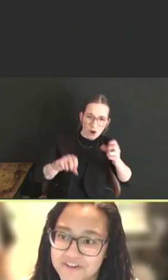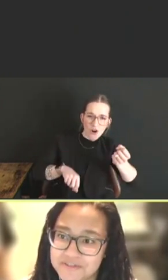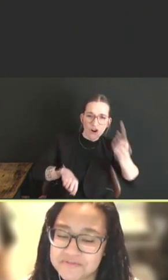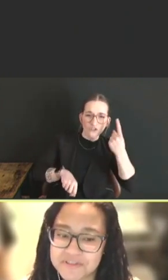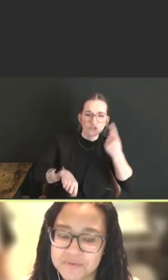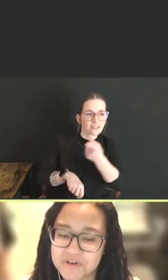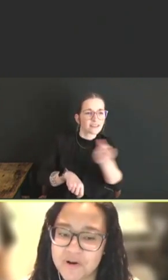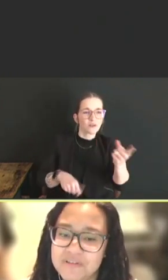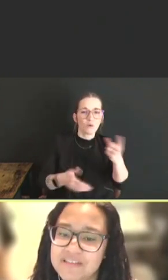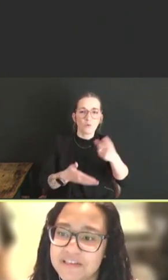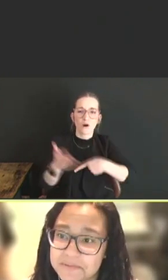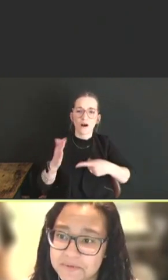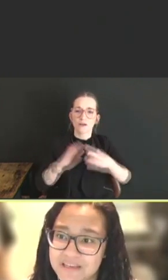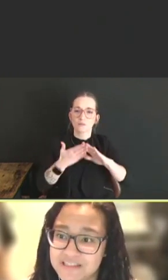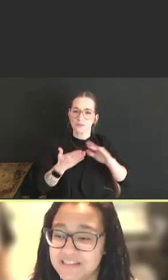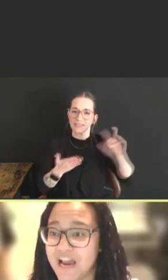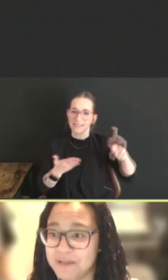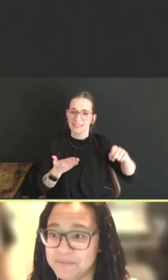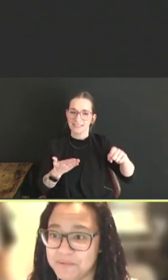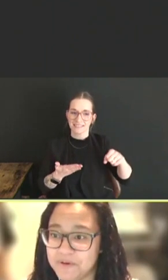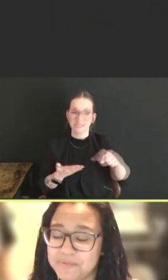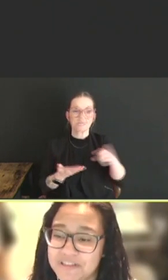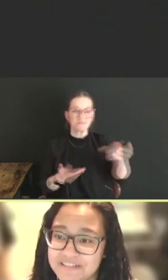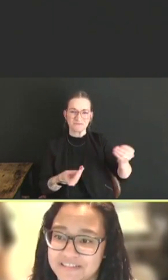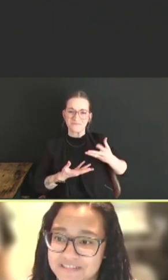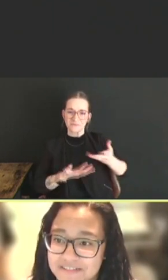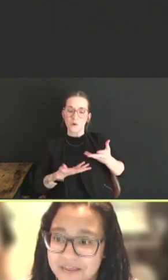our services weren't always accessible because of the times we were open. Now,